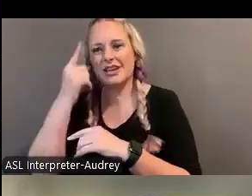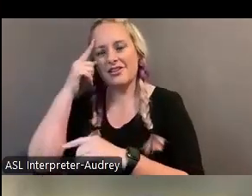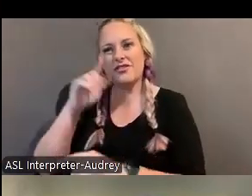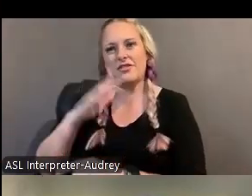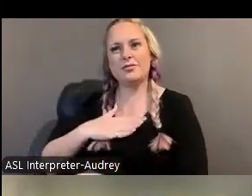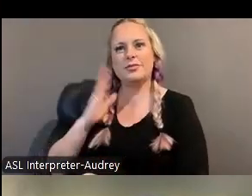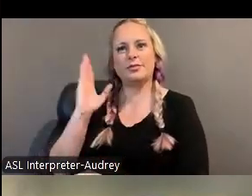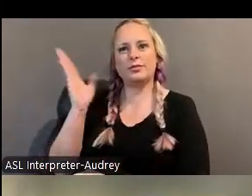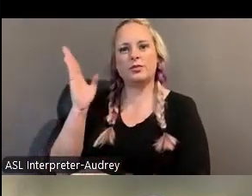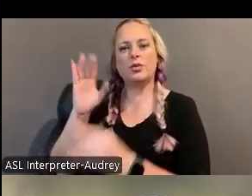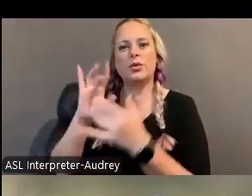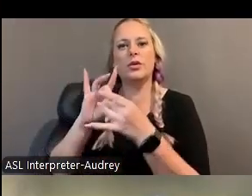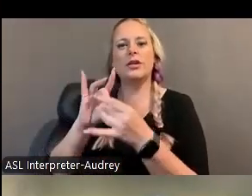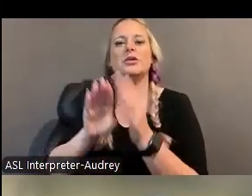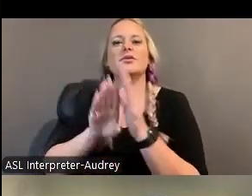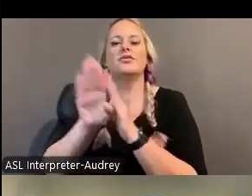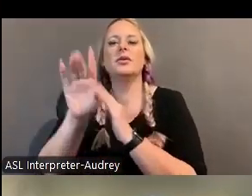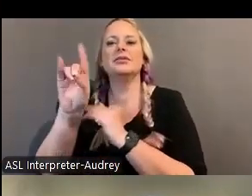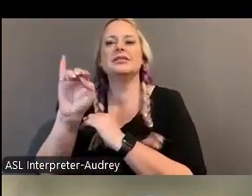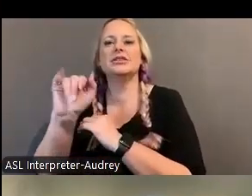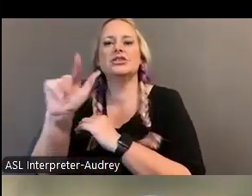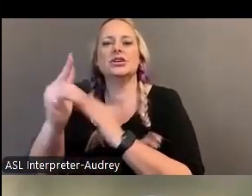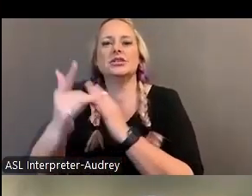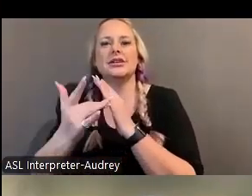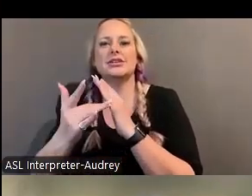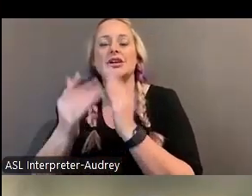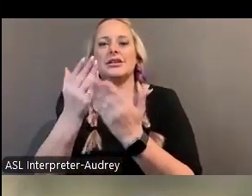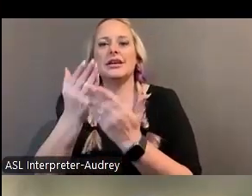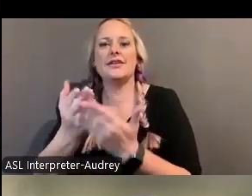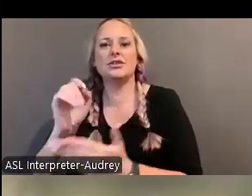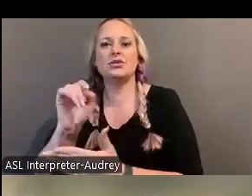Developing Additional Technology Evidence Toolkit and Portal for Mitigating Social